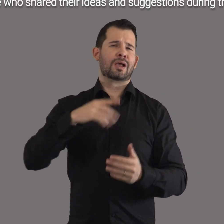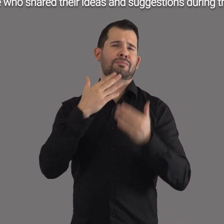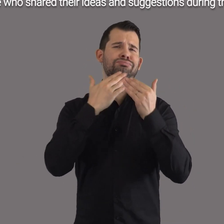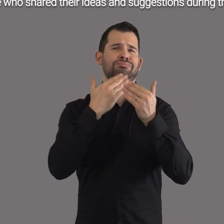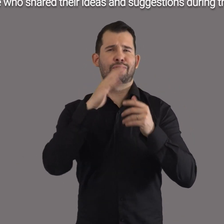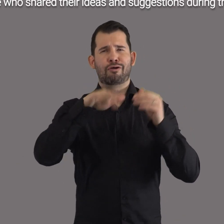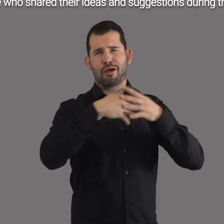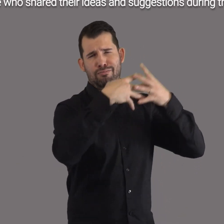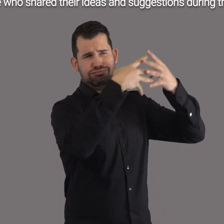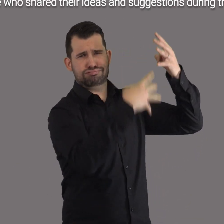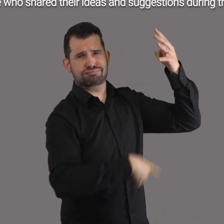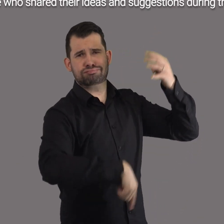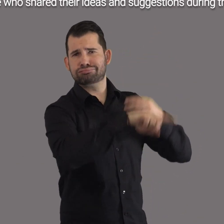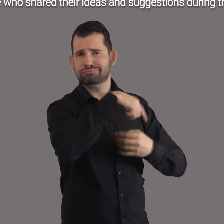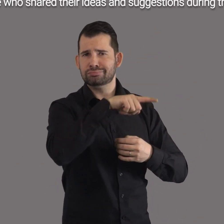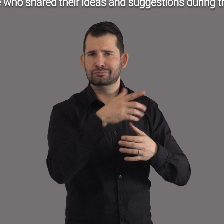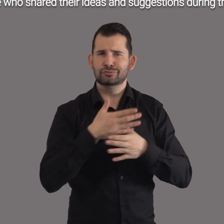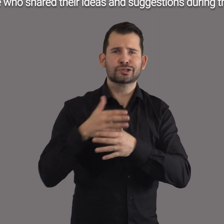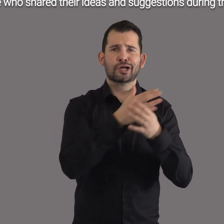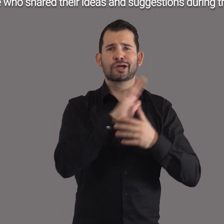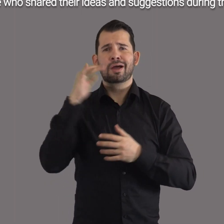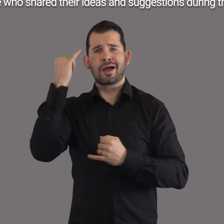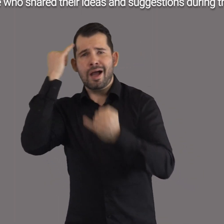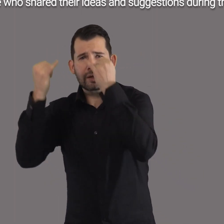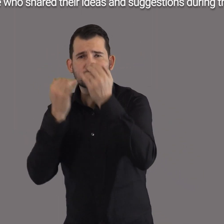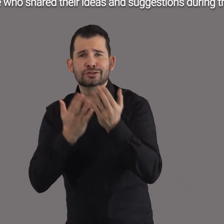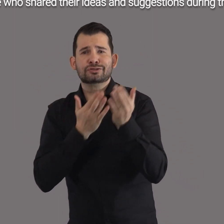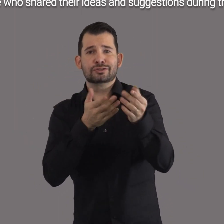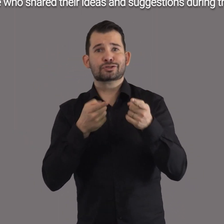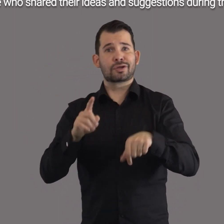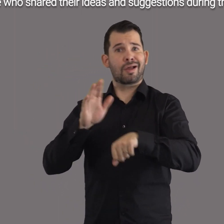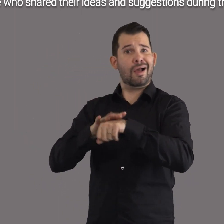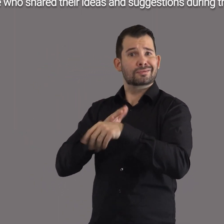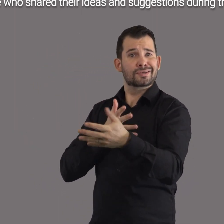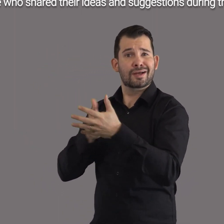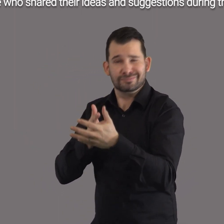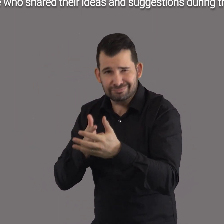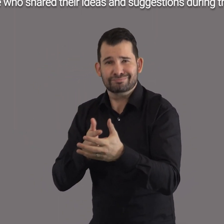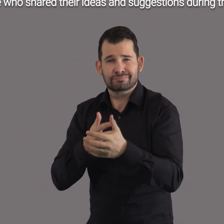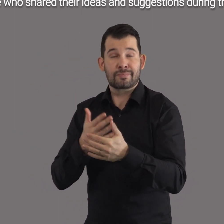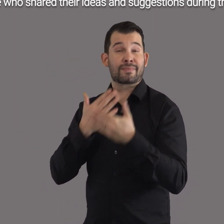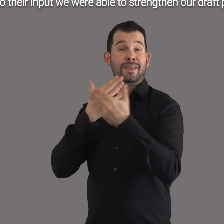We thank all those who shared their ideas and suggestions during the consultations.